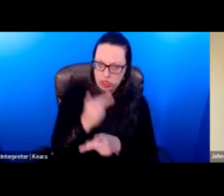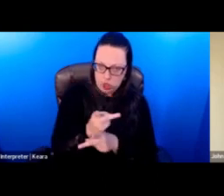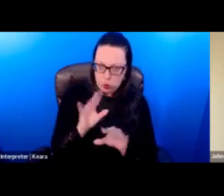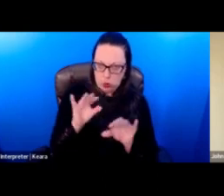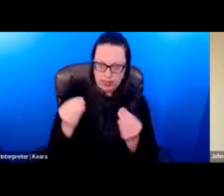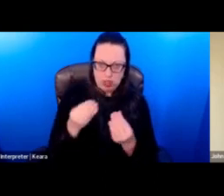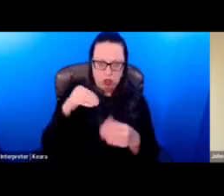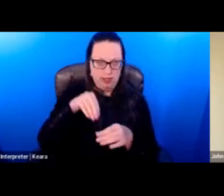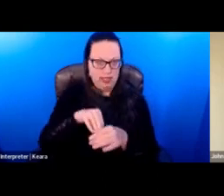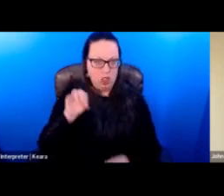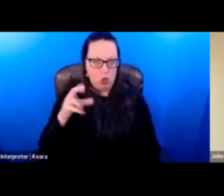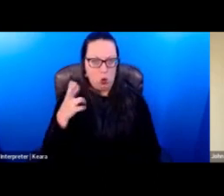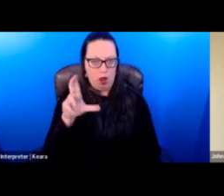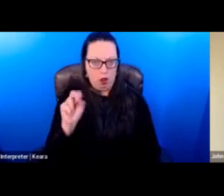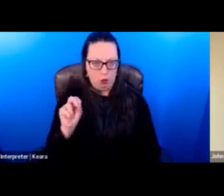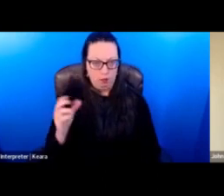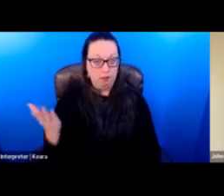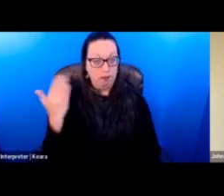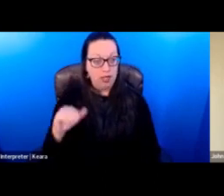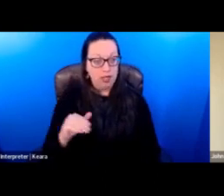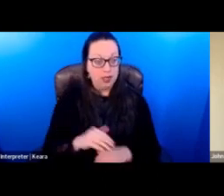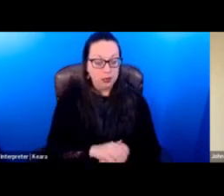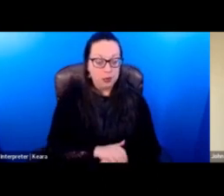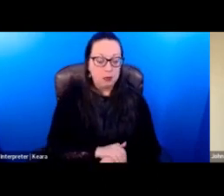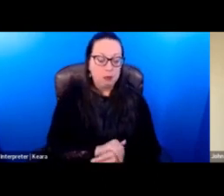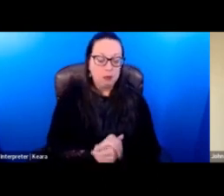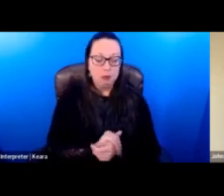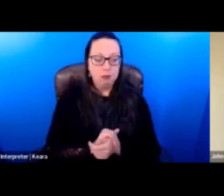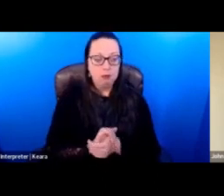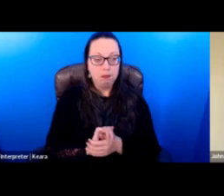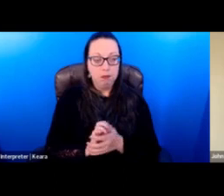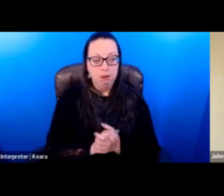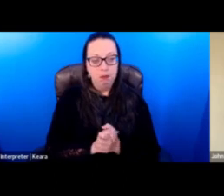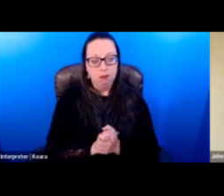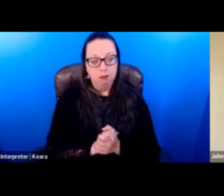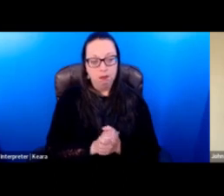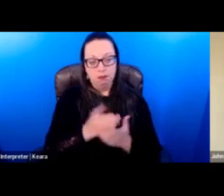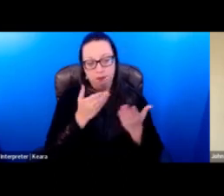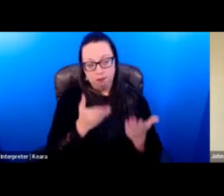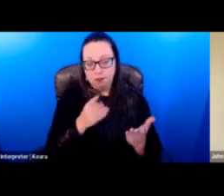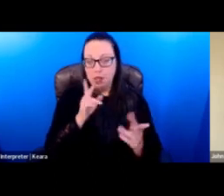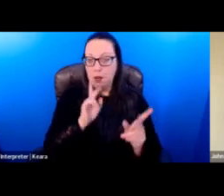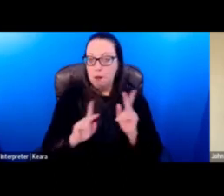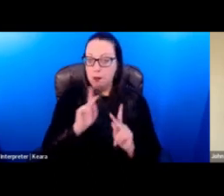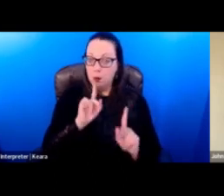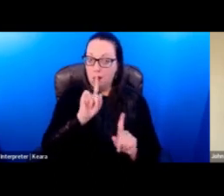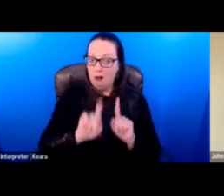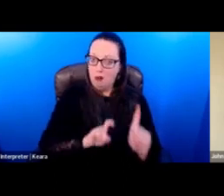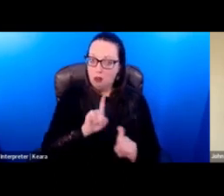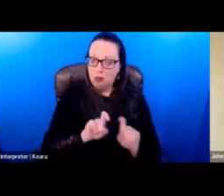next. We're asked the people are asked about their activities of daily living and the needs they